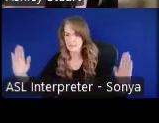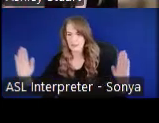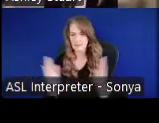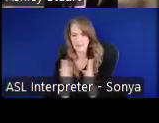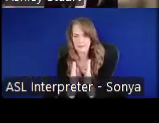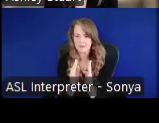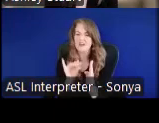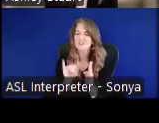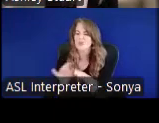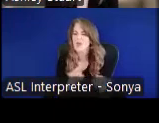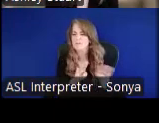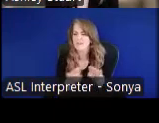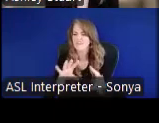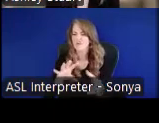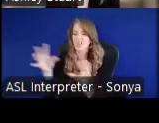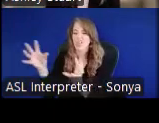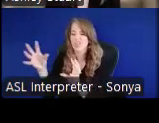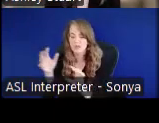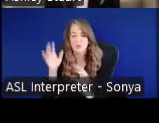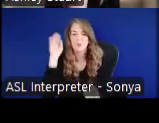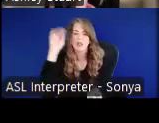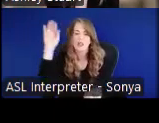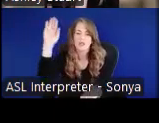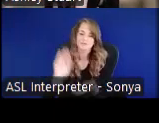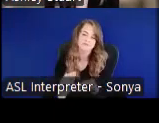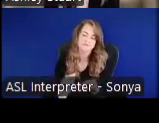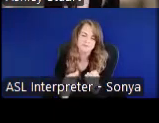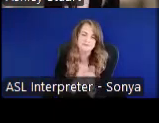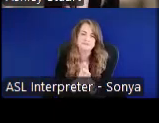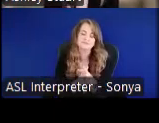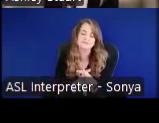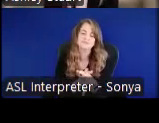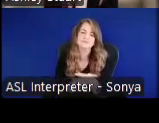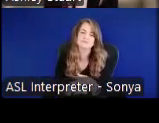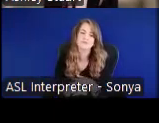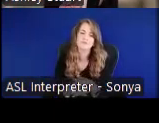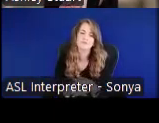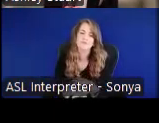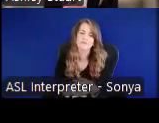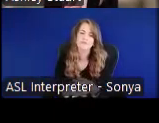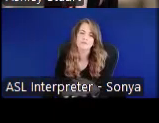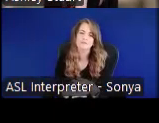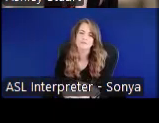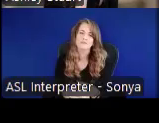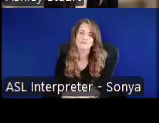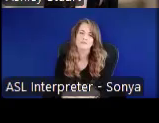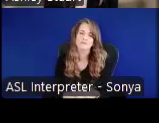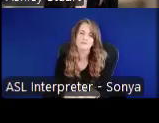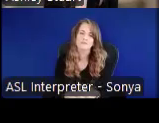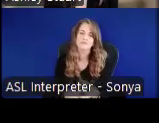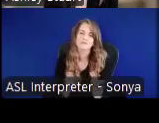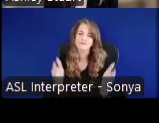dysregulation and providing and really embracing the desire for